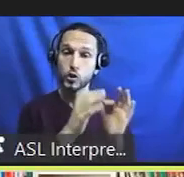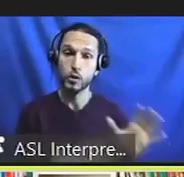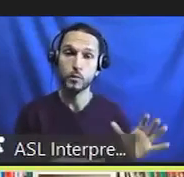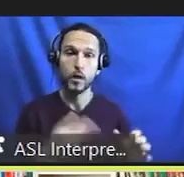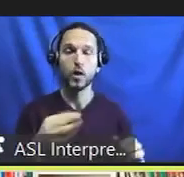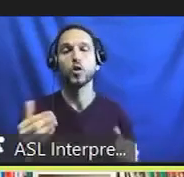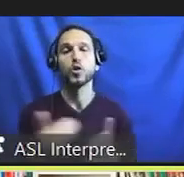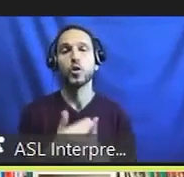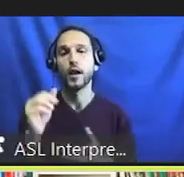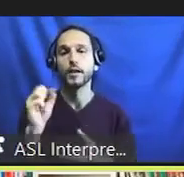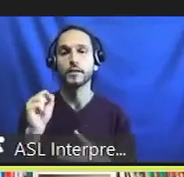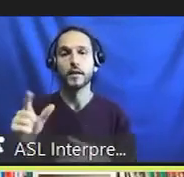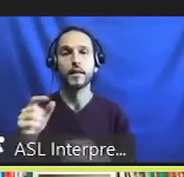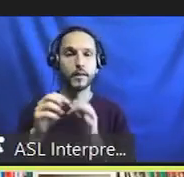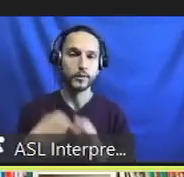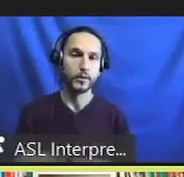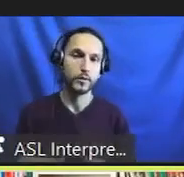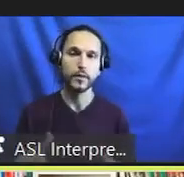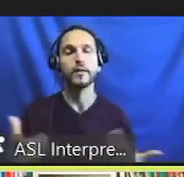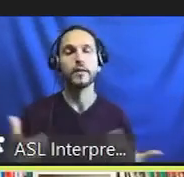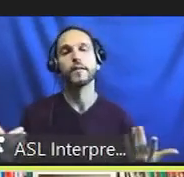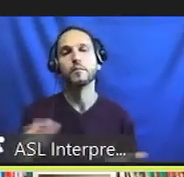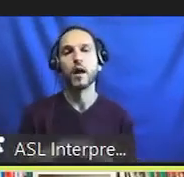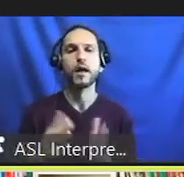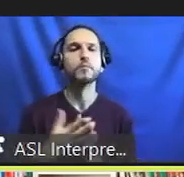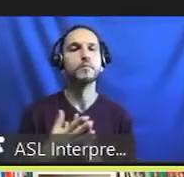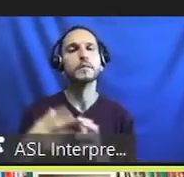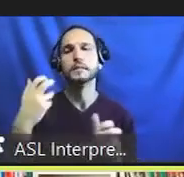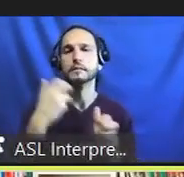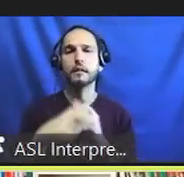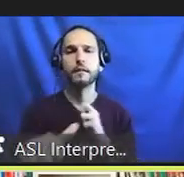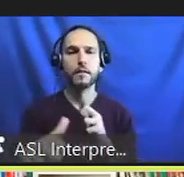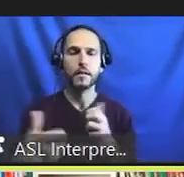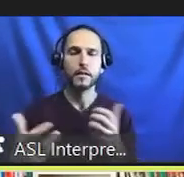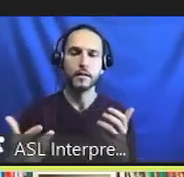interpreter, for example, it makes it very difficult sometimes for the student.